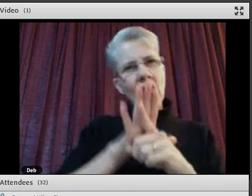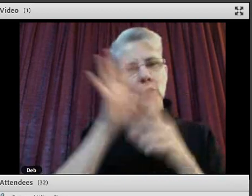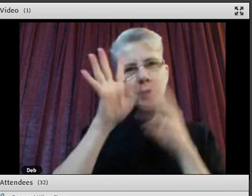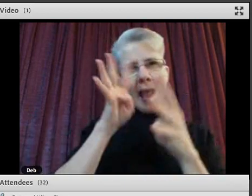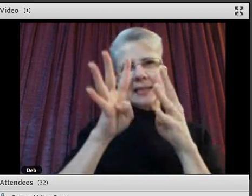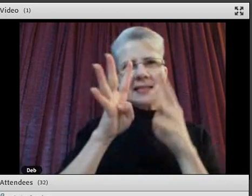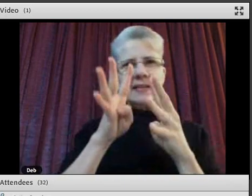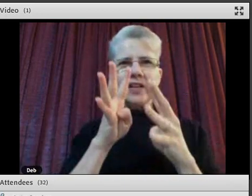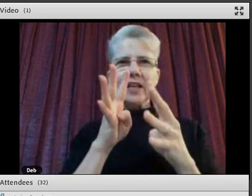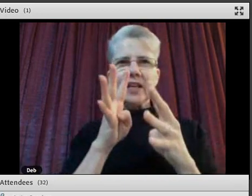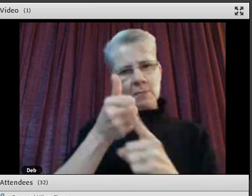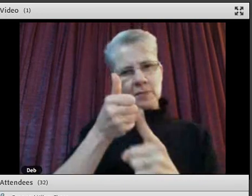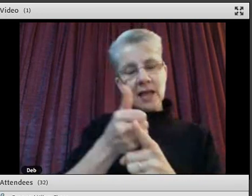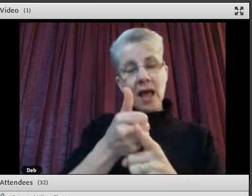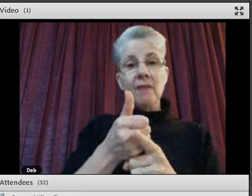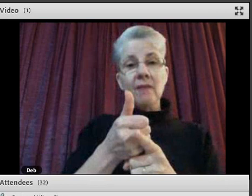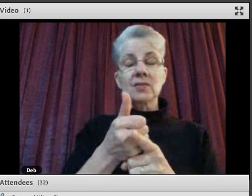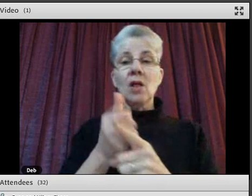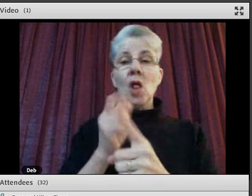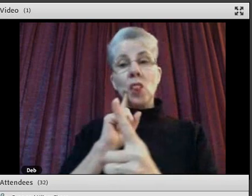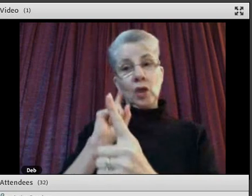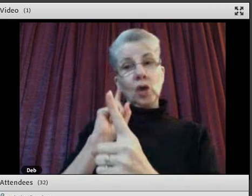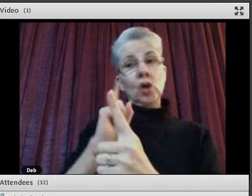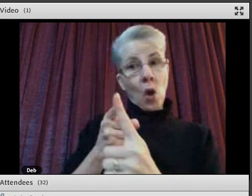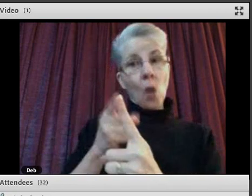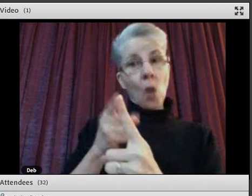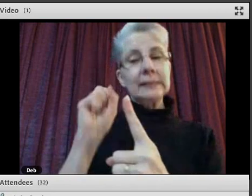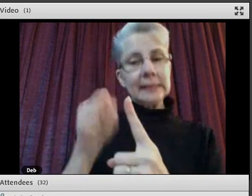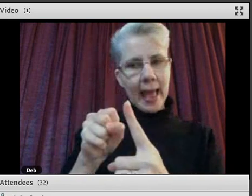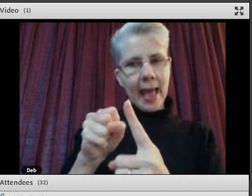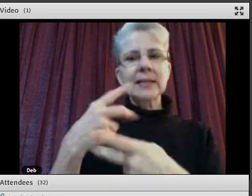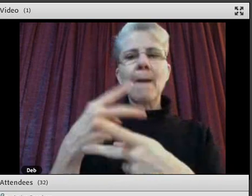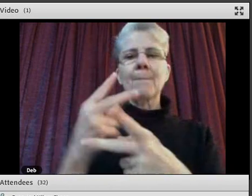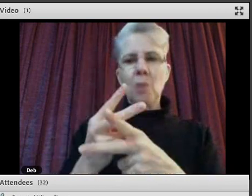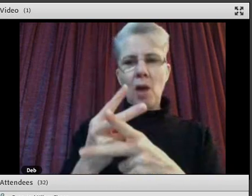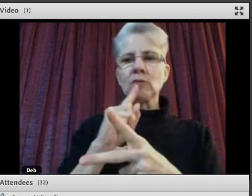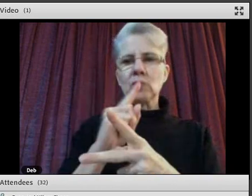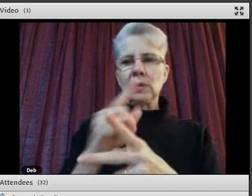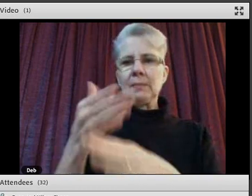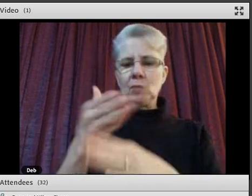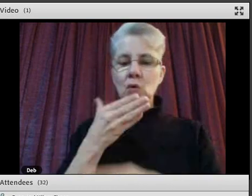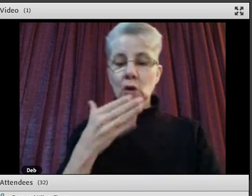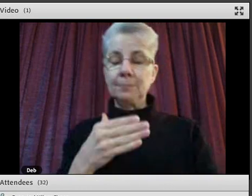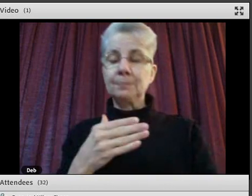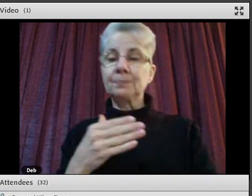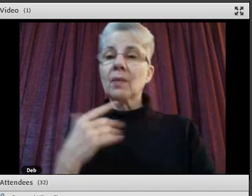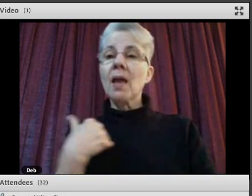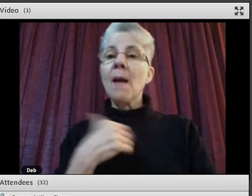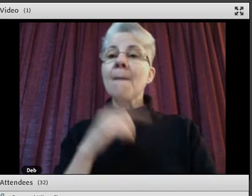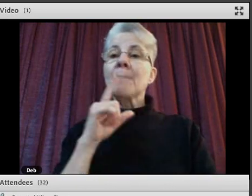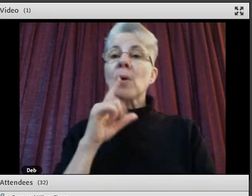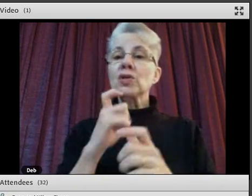Now, the end goal is to get the product really good. But we're doing kids a huge disservice if we expect them